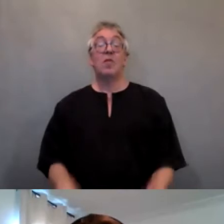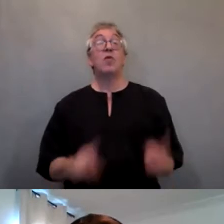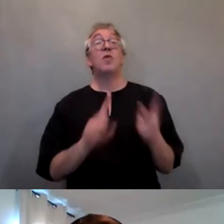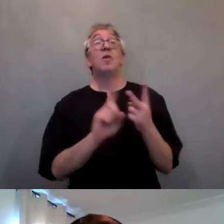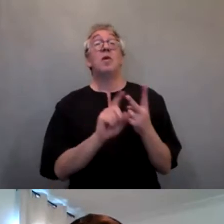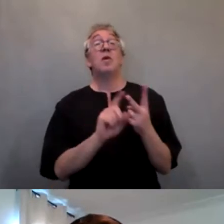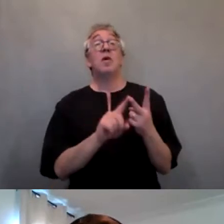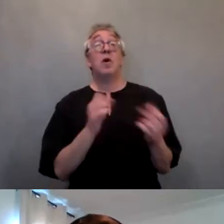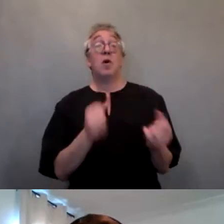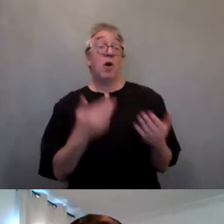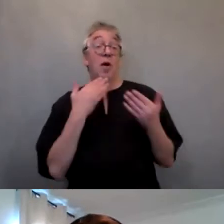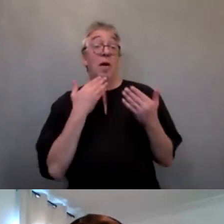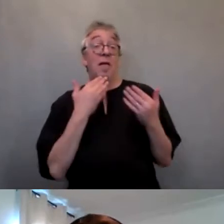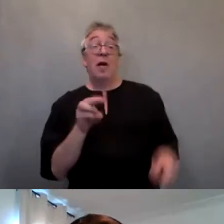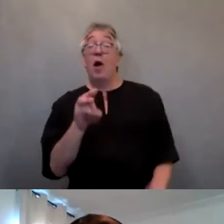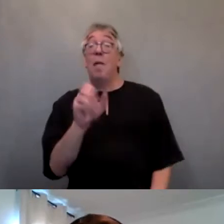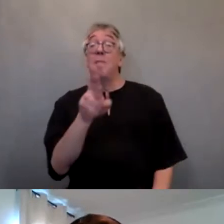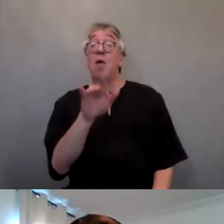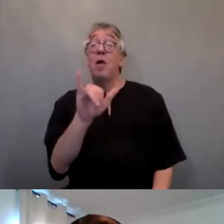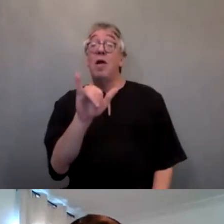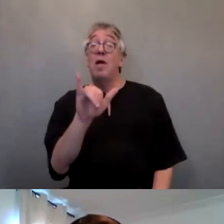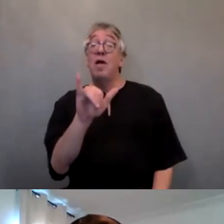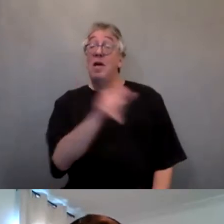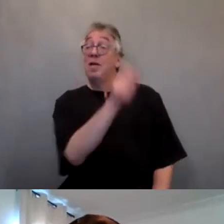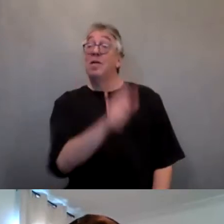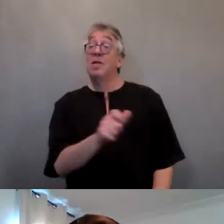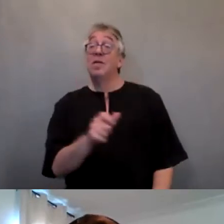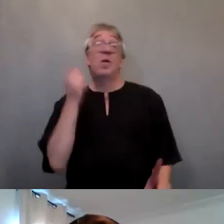them too.